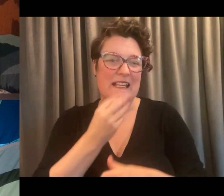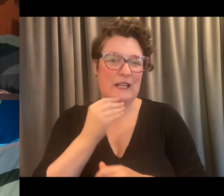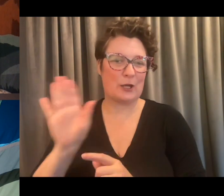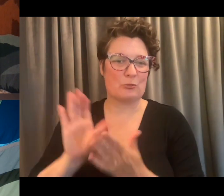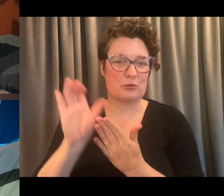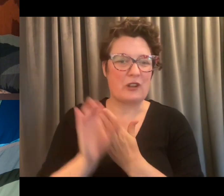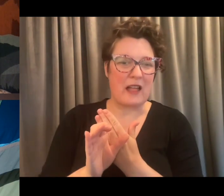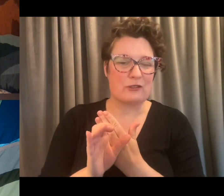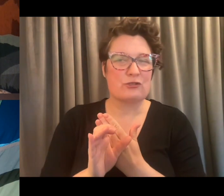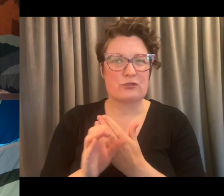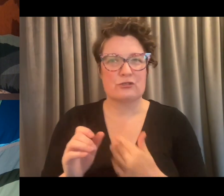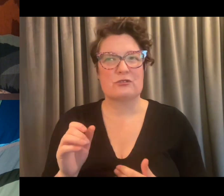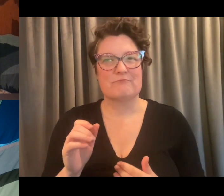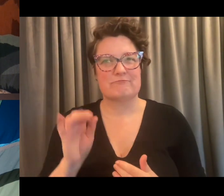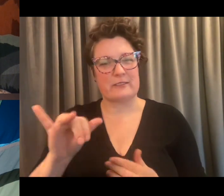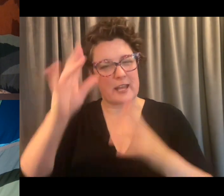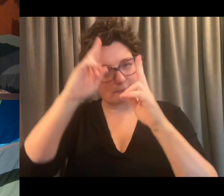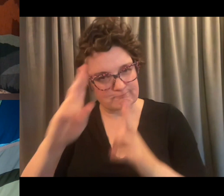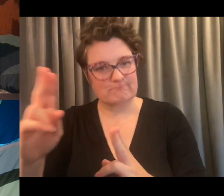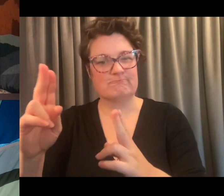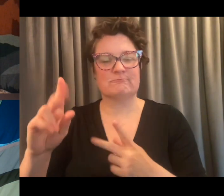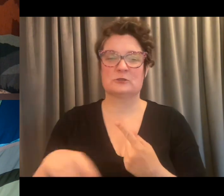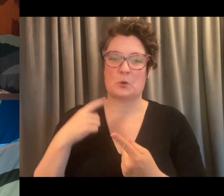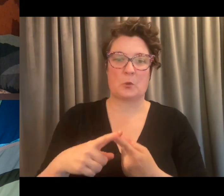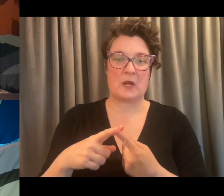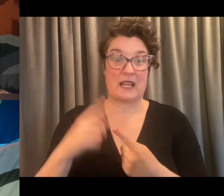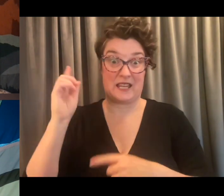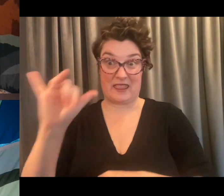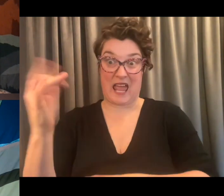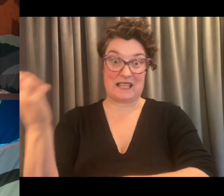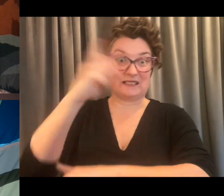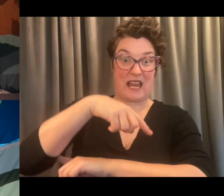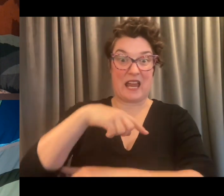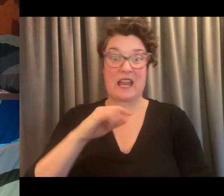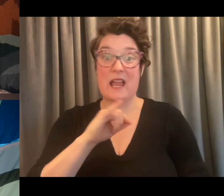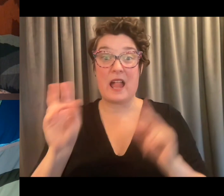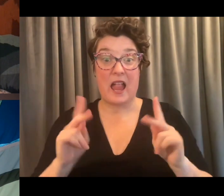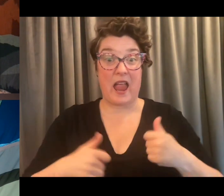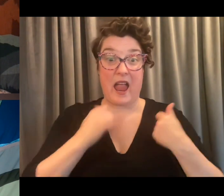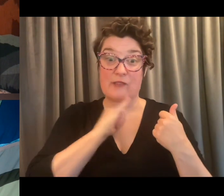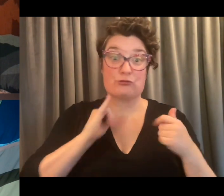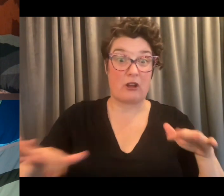It is the commemoration of the day that, Israelites received the Torah at Mount Sinai.